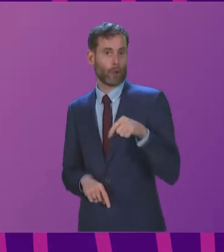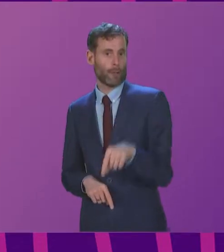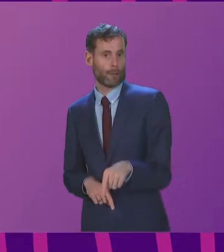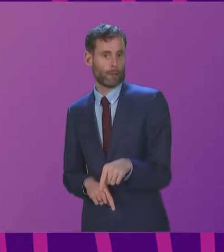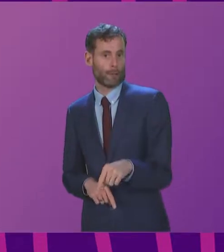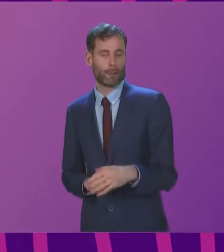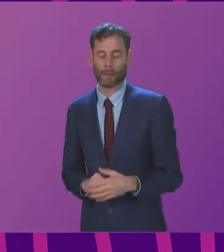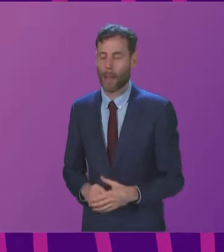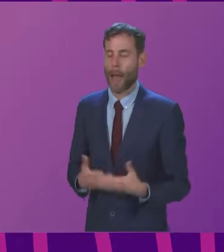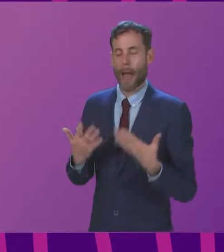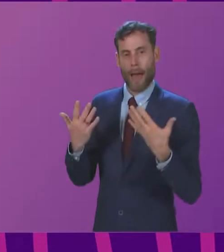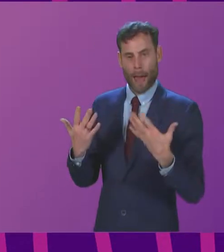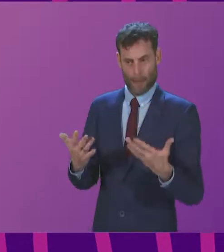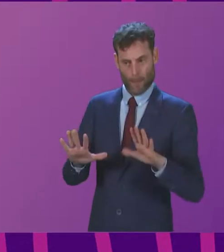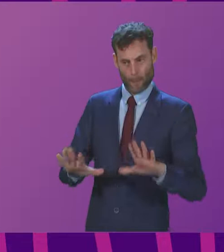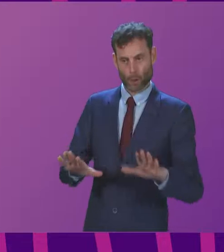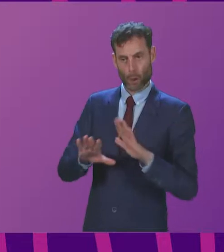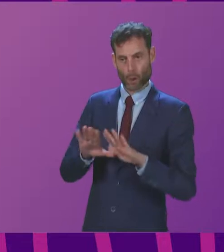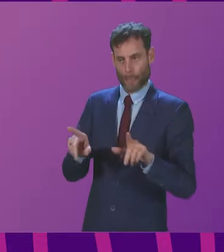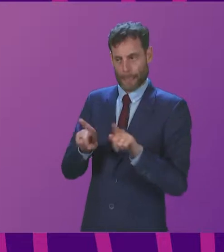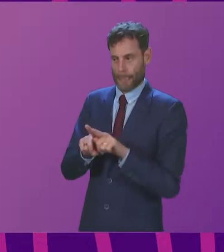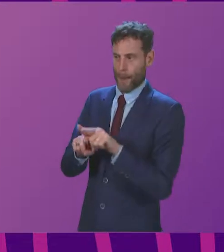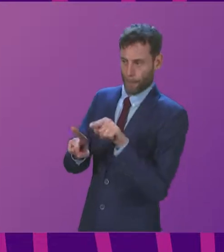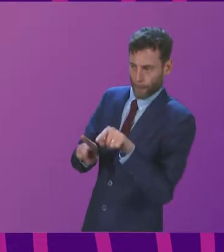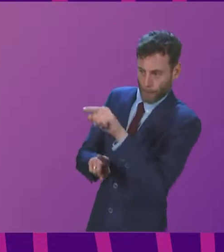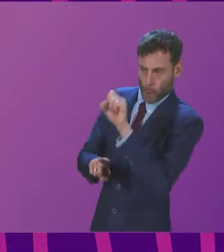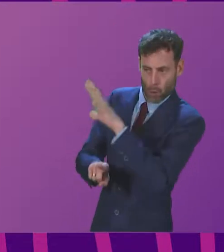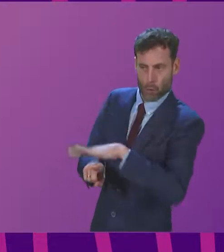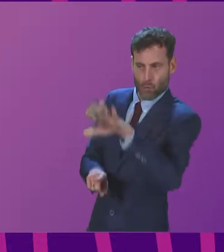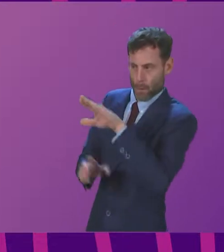we are not at this stage experiencing the rapid rise in cases that others are experiencing,